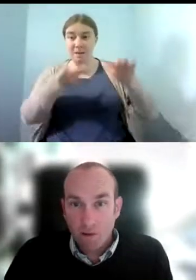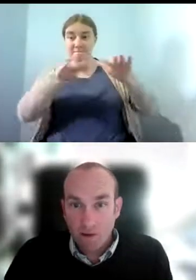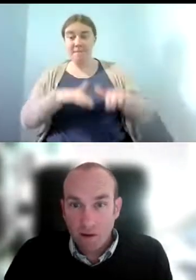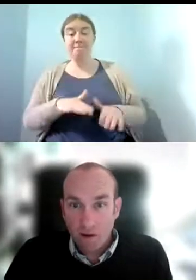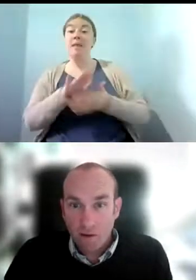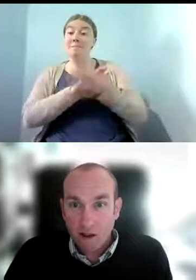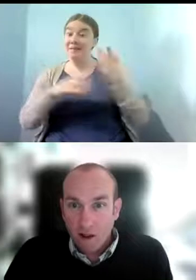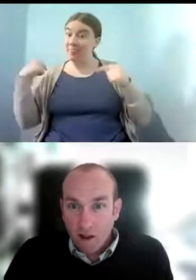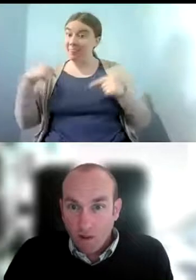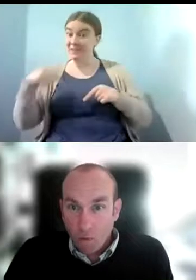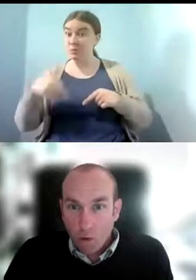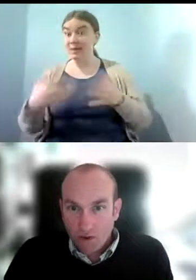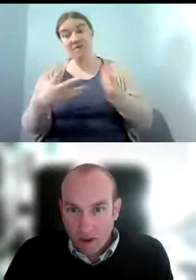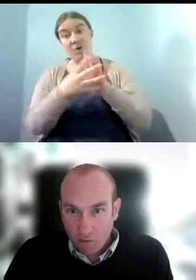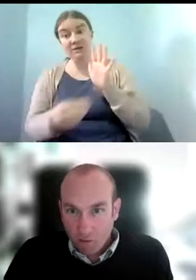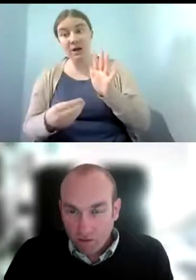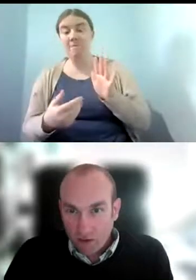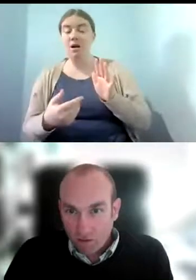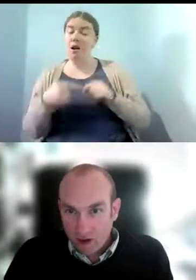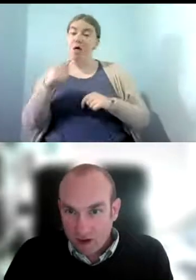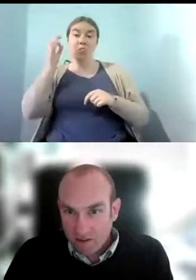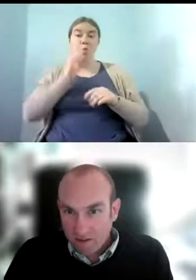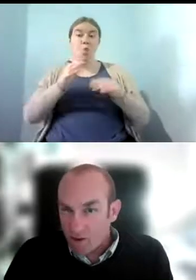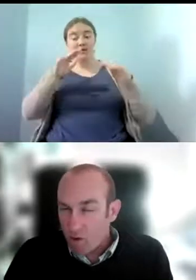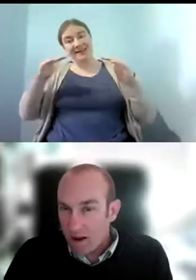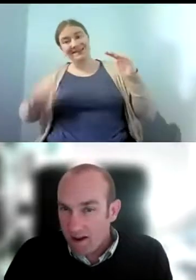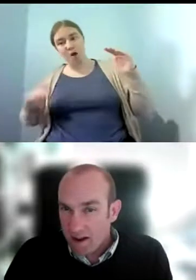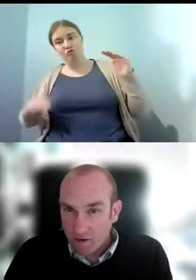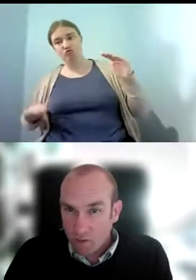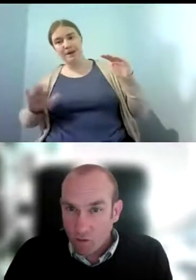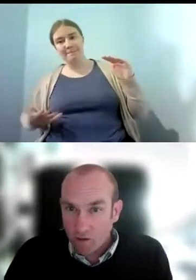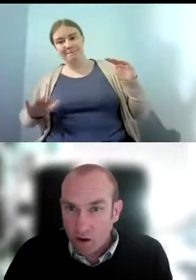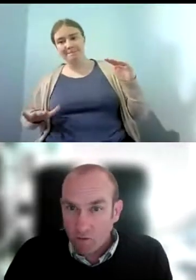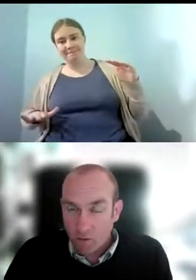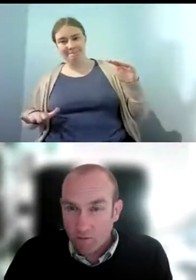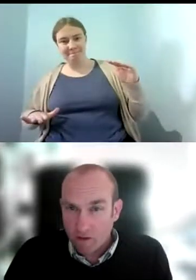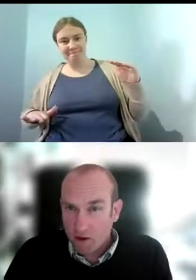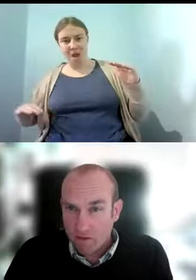you the water level downstream is somewhere here it's about almost halfway up the fish path so you